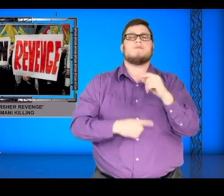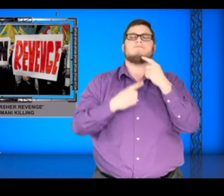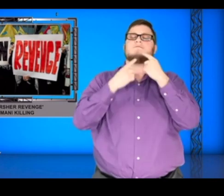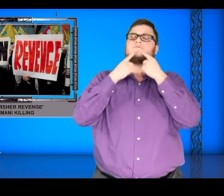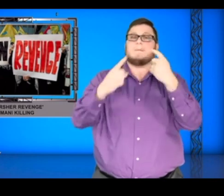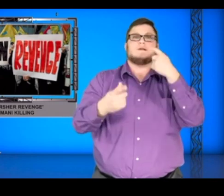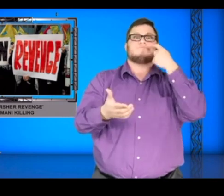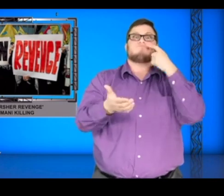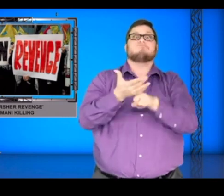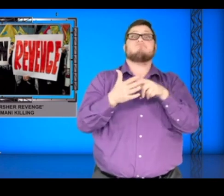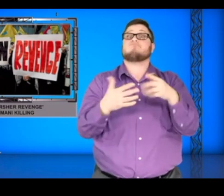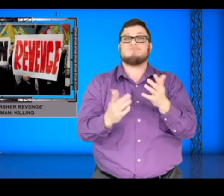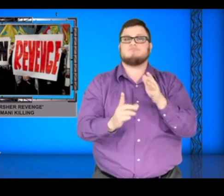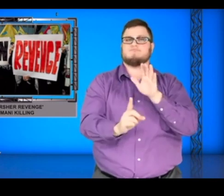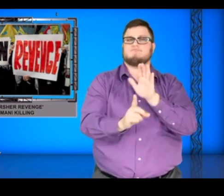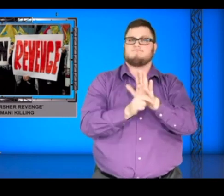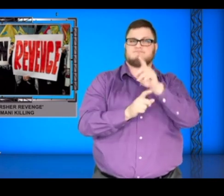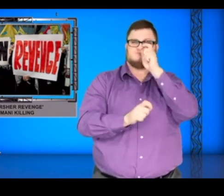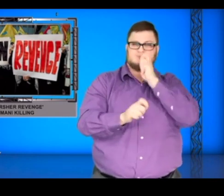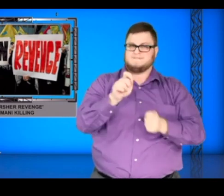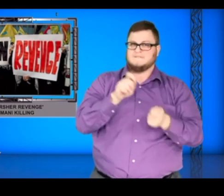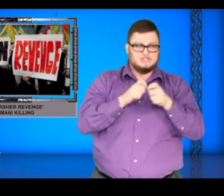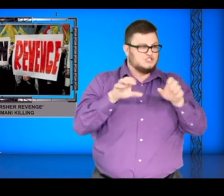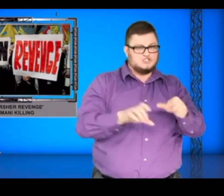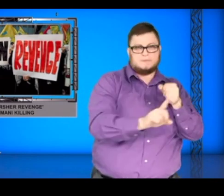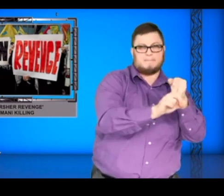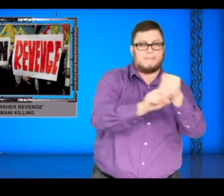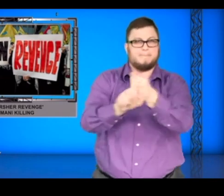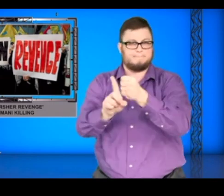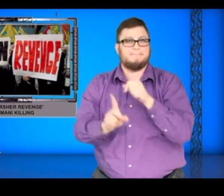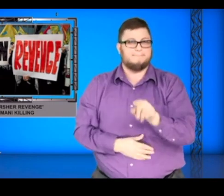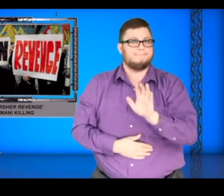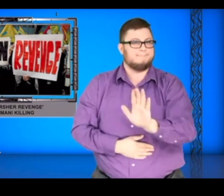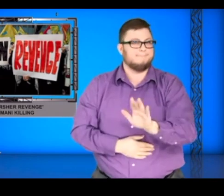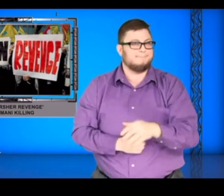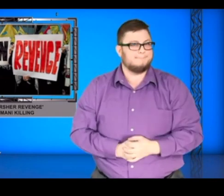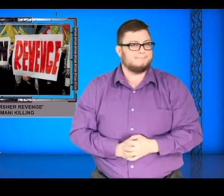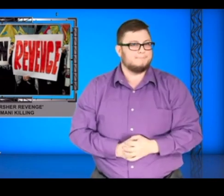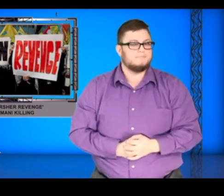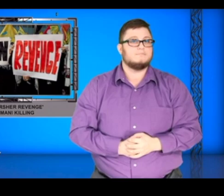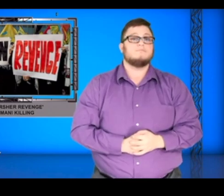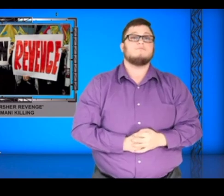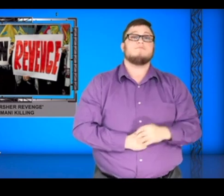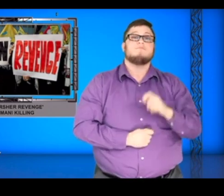also notoriously known for revenge attacks.